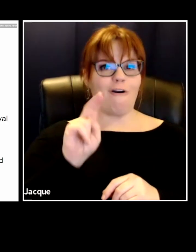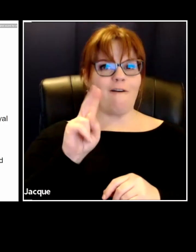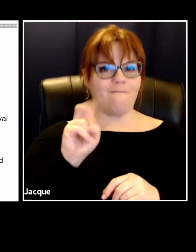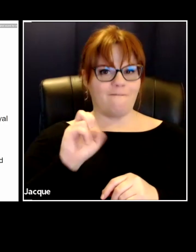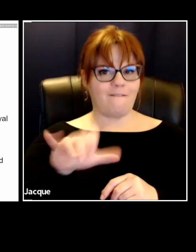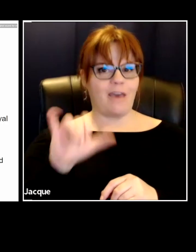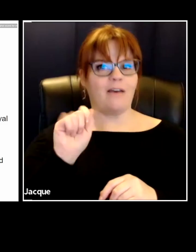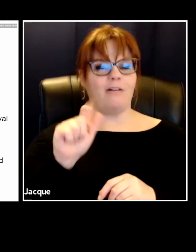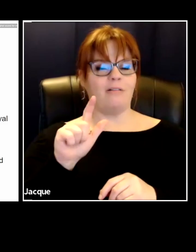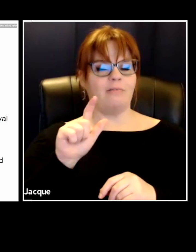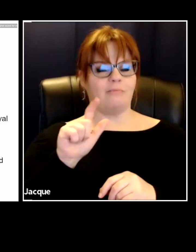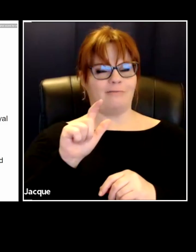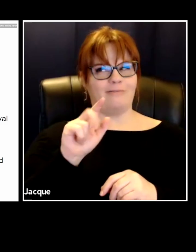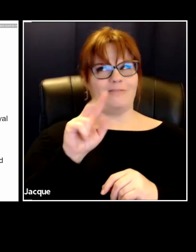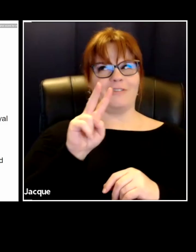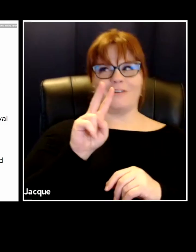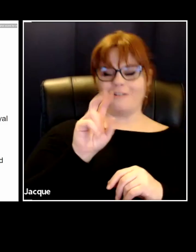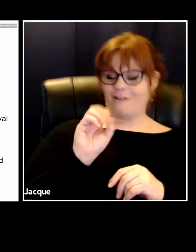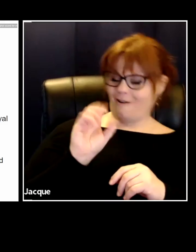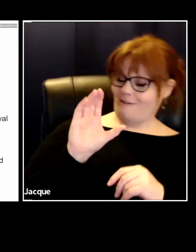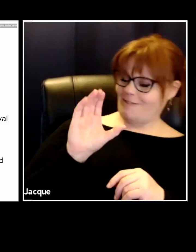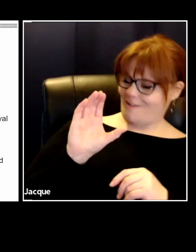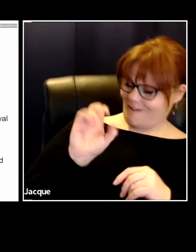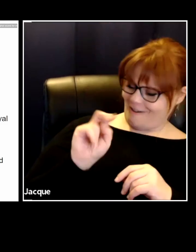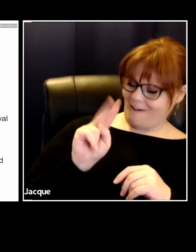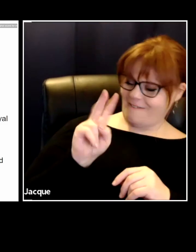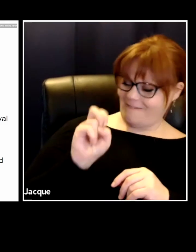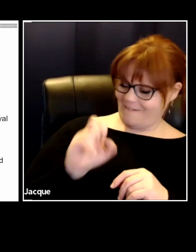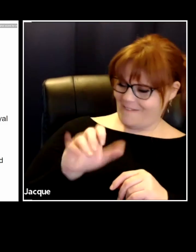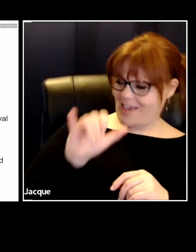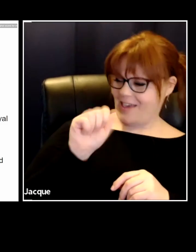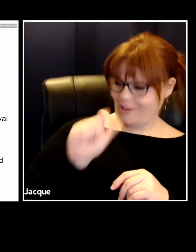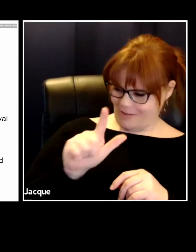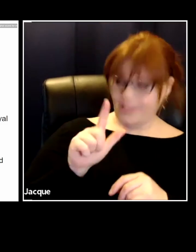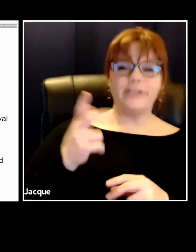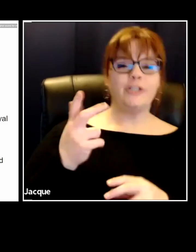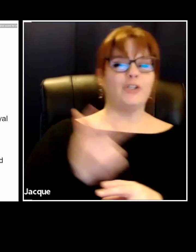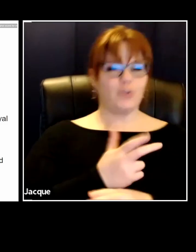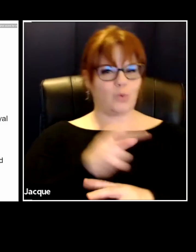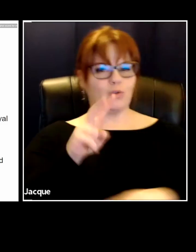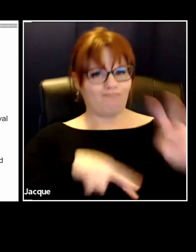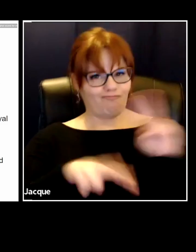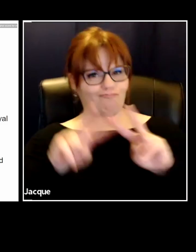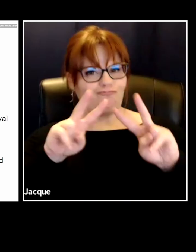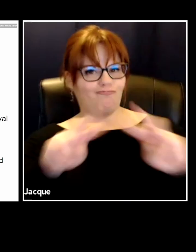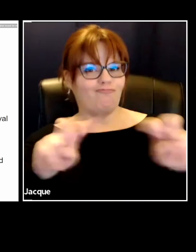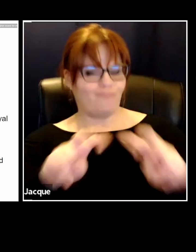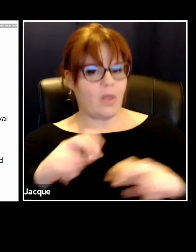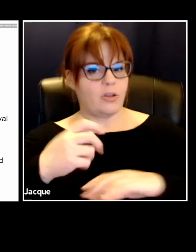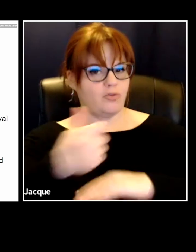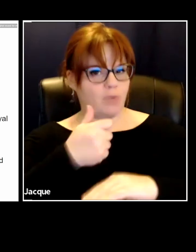of kind of active transportation uh programs. Um and then for folks who may be interested in this